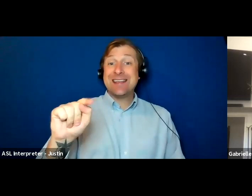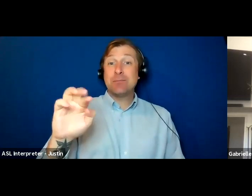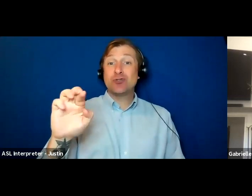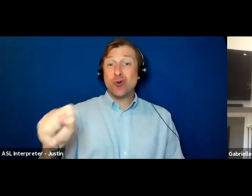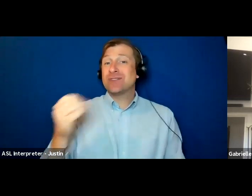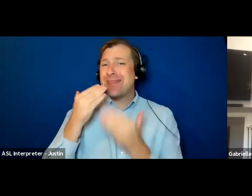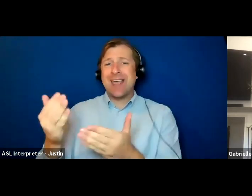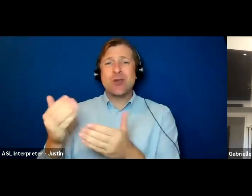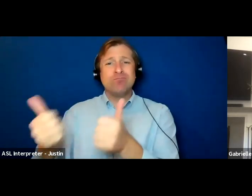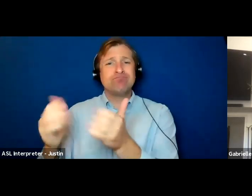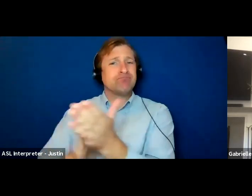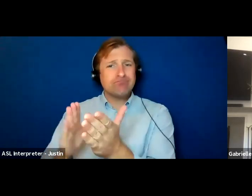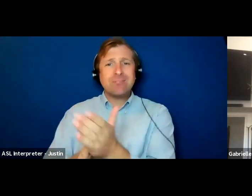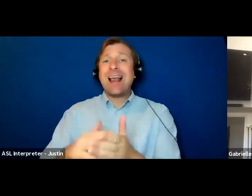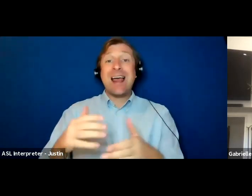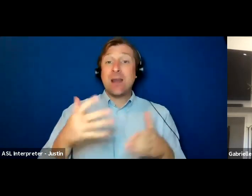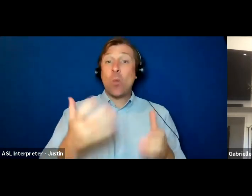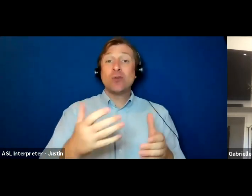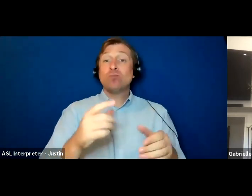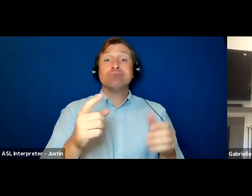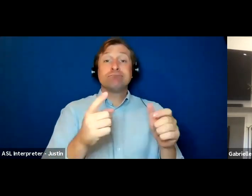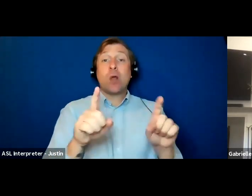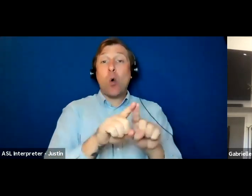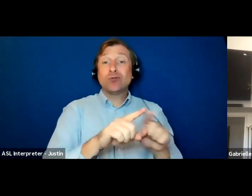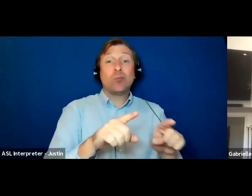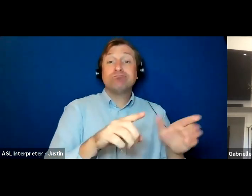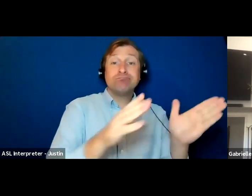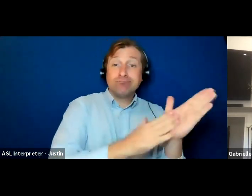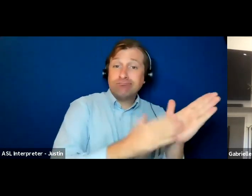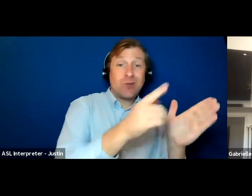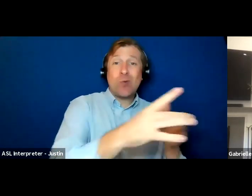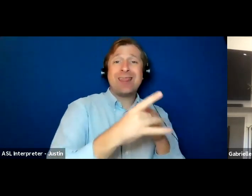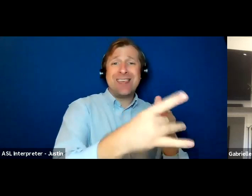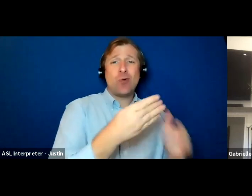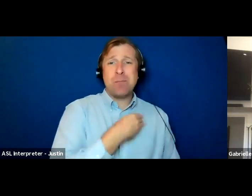of course, our leader members. They have been amazing. Our health, safety and immunology experts